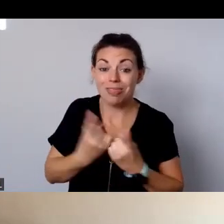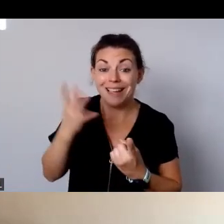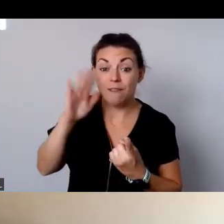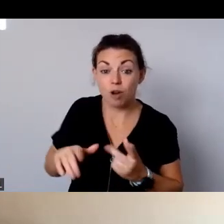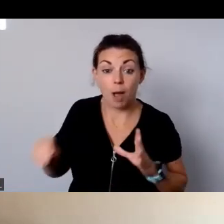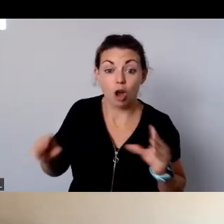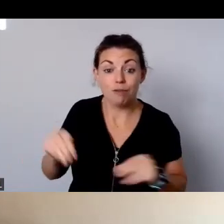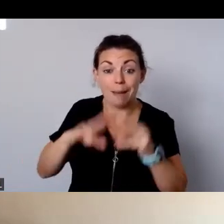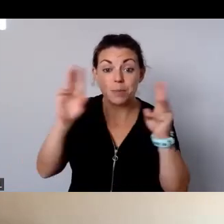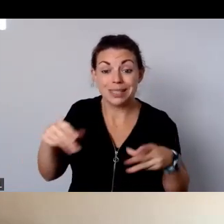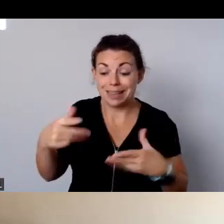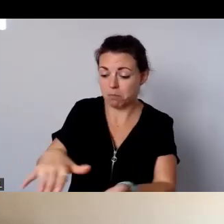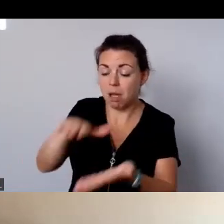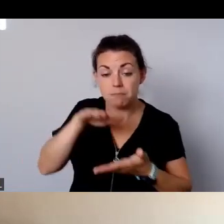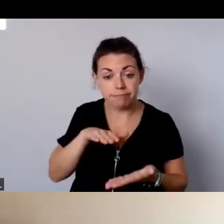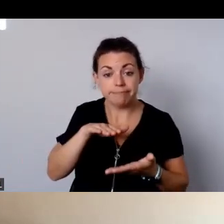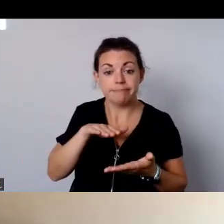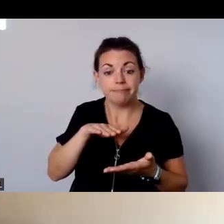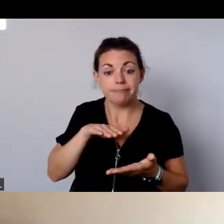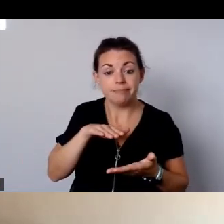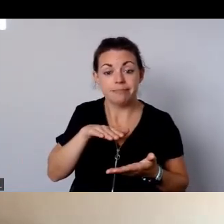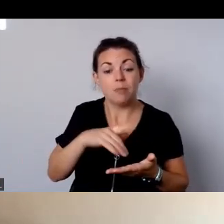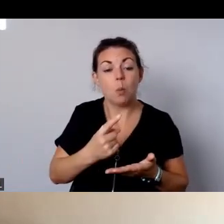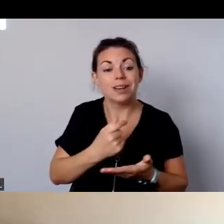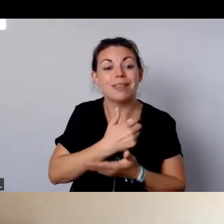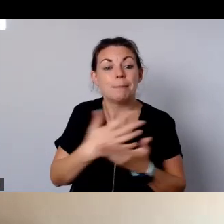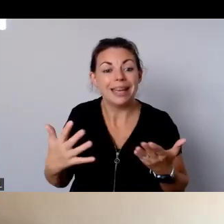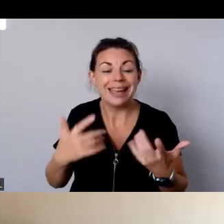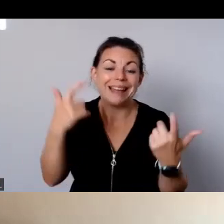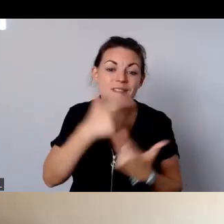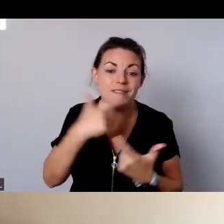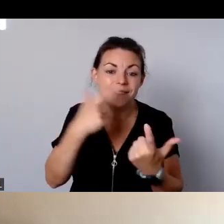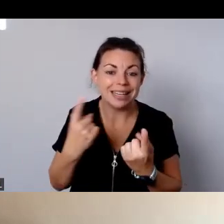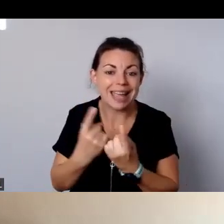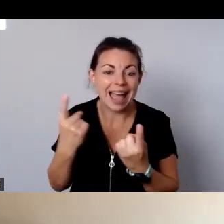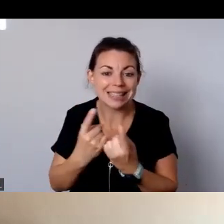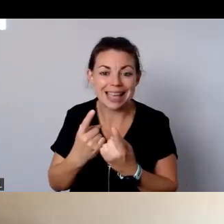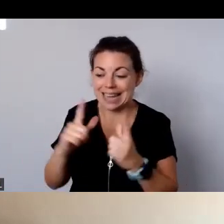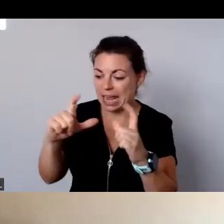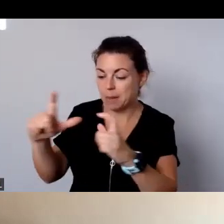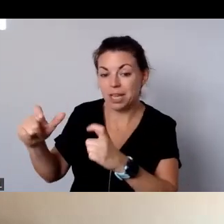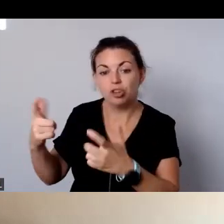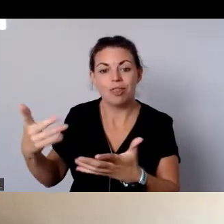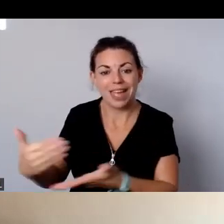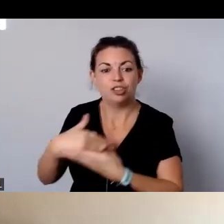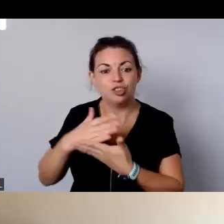It's one of the many very funny assets that they share and images that they share on their Instagram account.